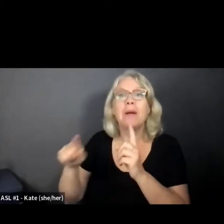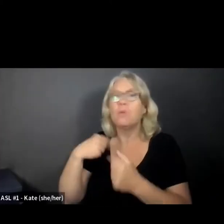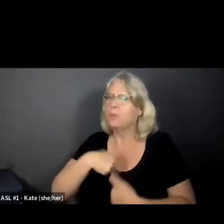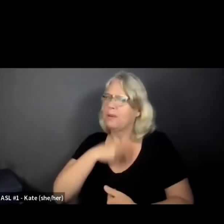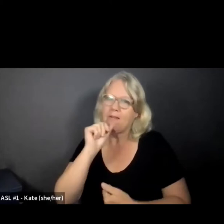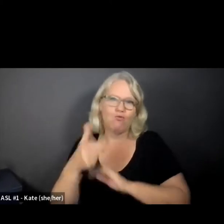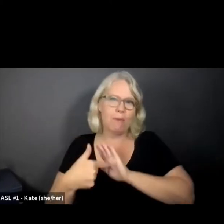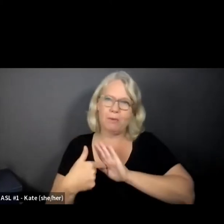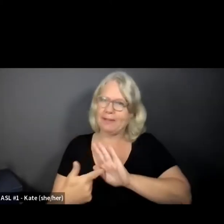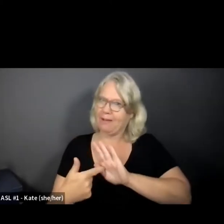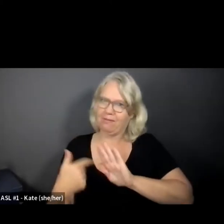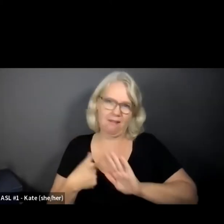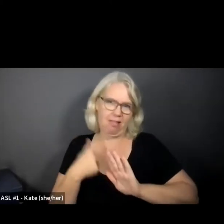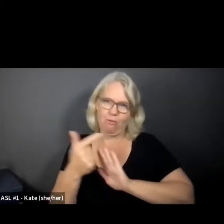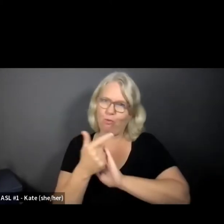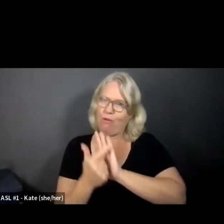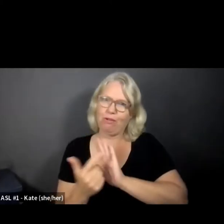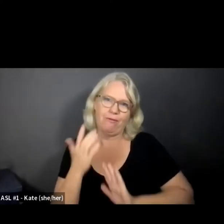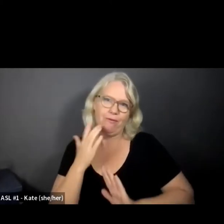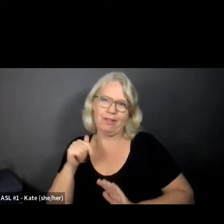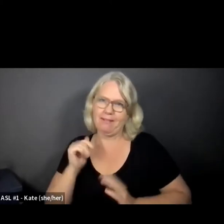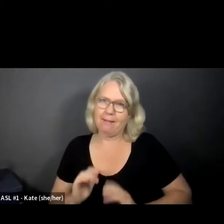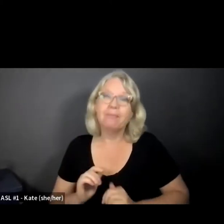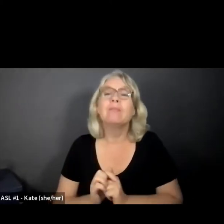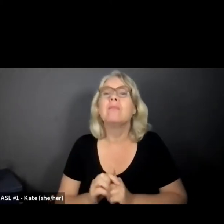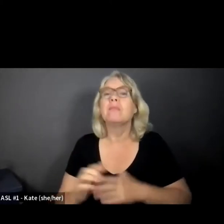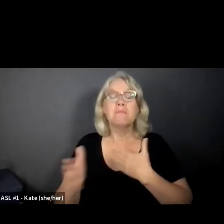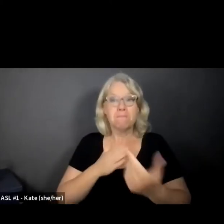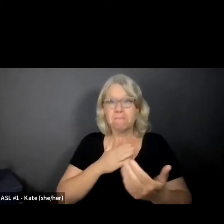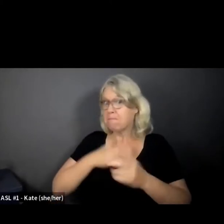WHAT I WANT TO TELL YOU ABOUT IS THE DECISION OF THE BOARD OF INQUIRY.